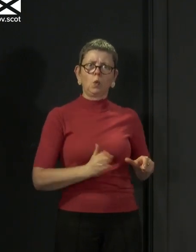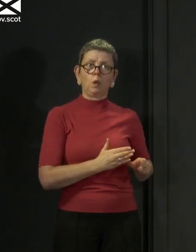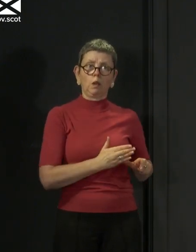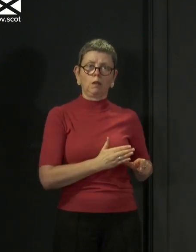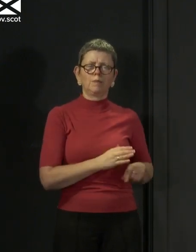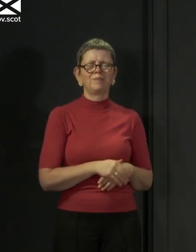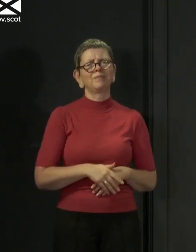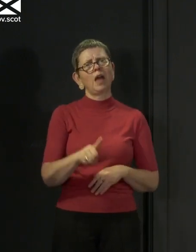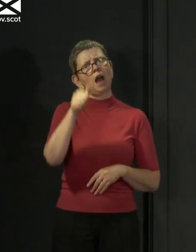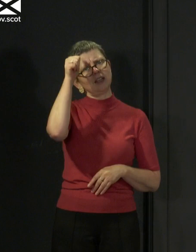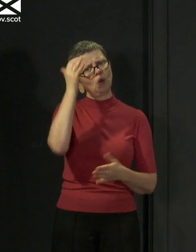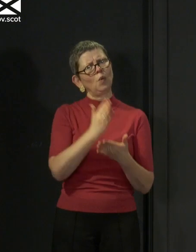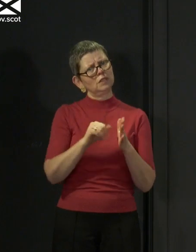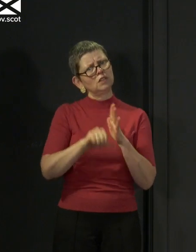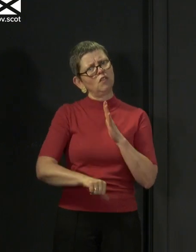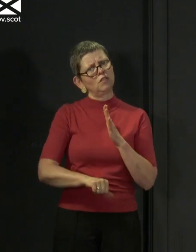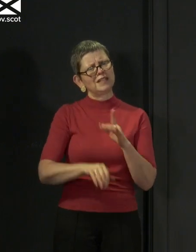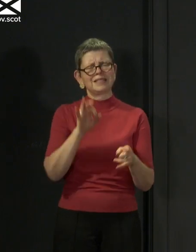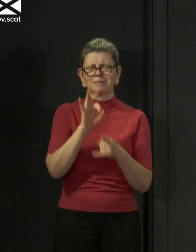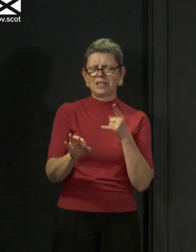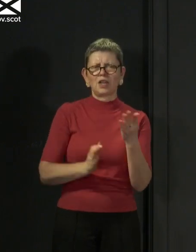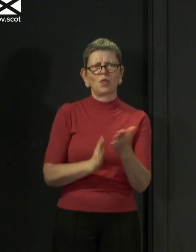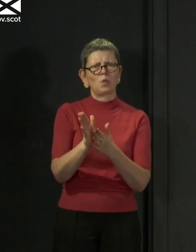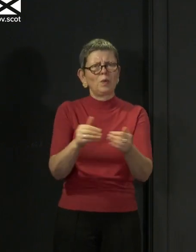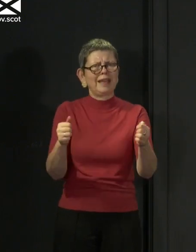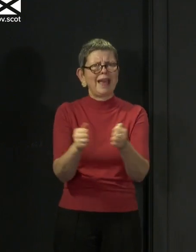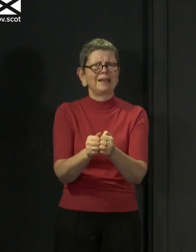tough over this long weekend, when the sun is out.